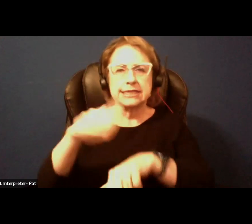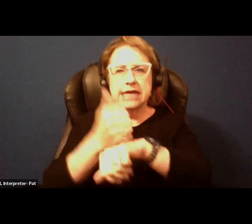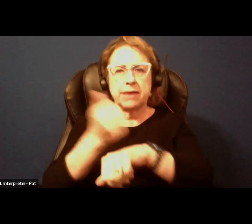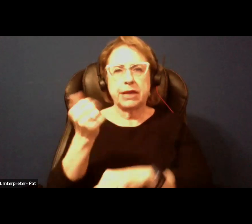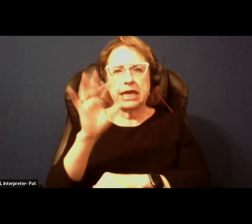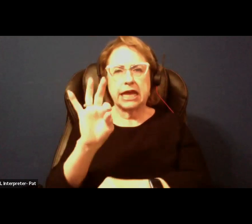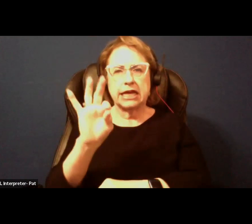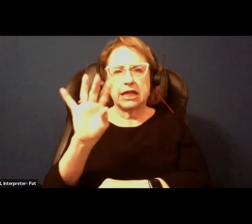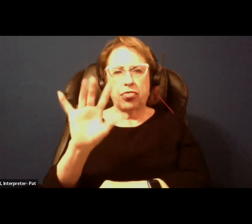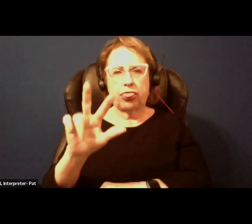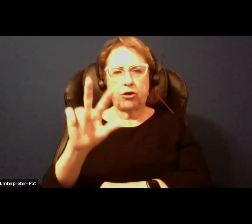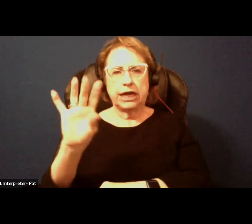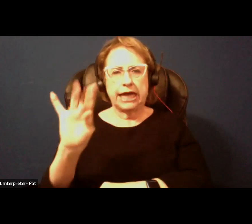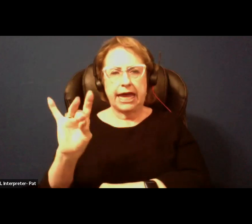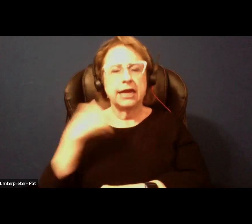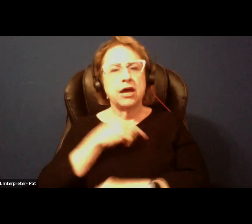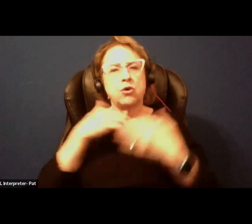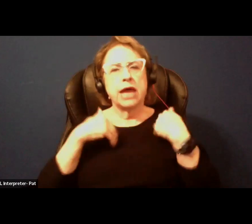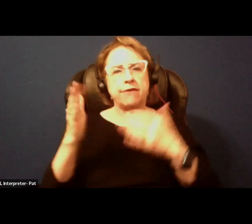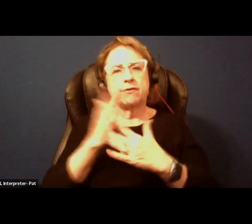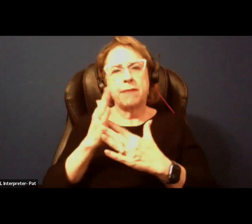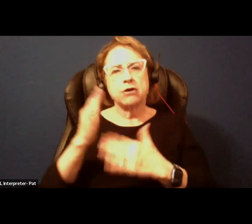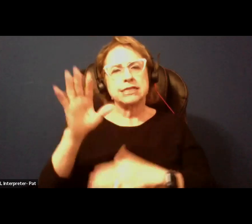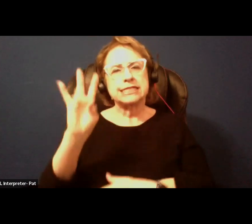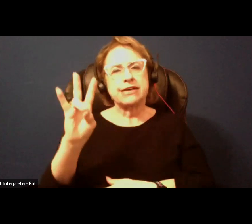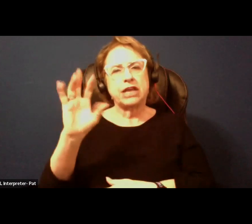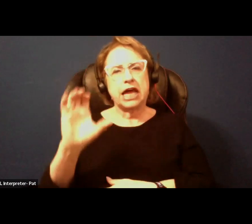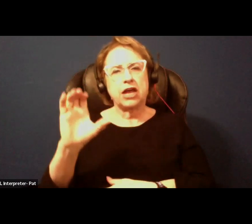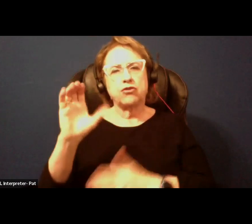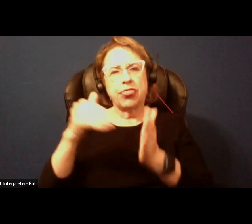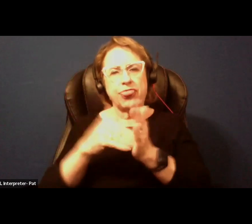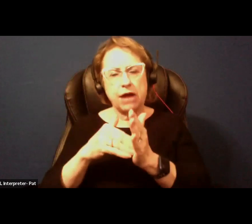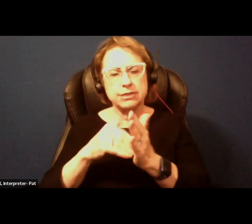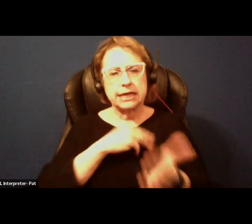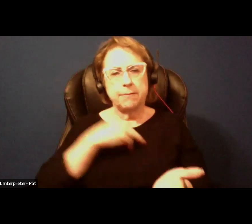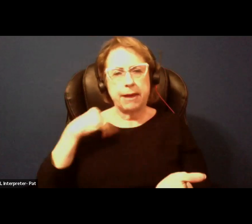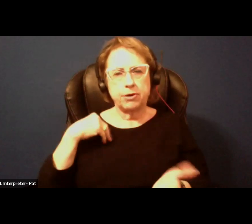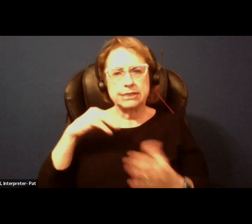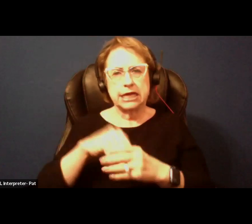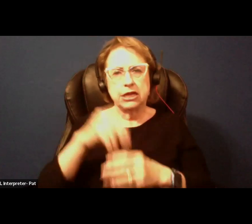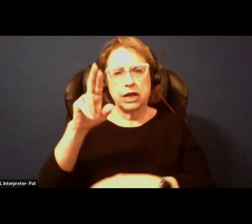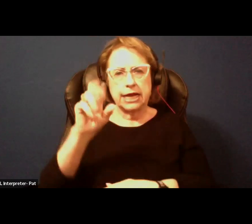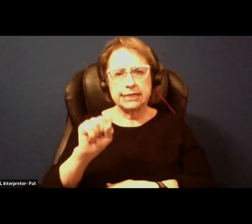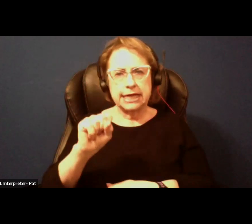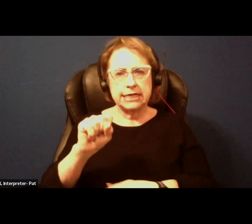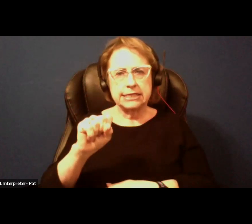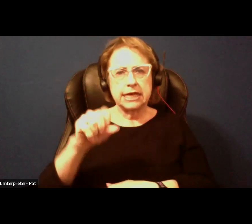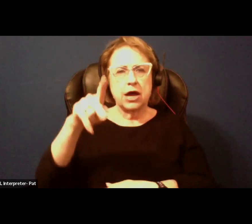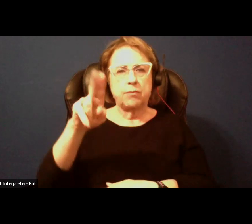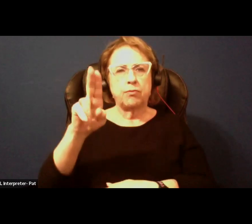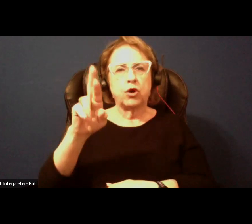700,000 members in United States, Puerto Rico, and Canada, in California district, 9 of which